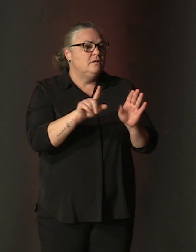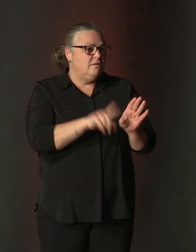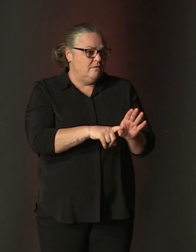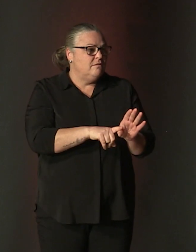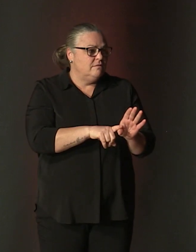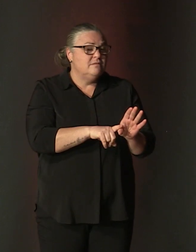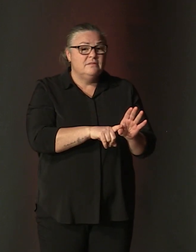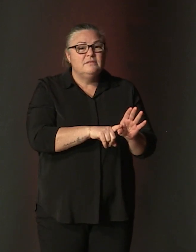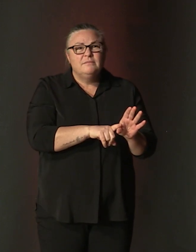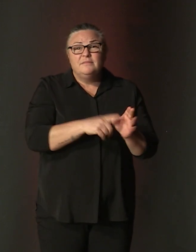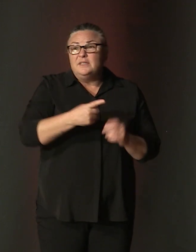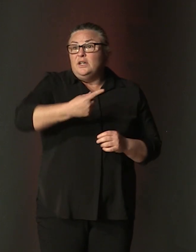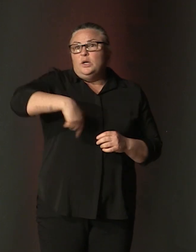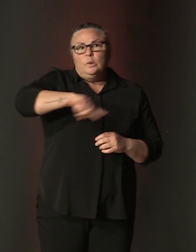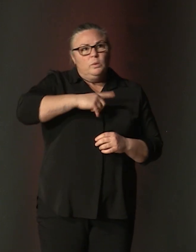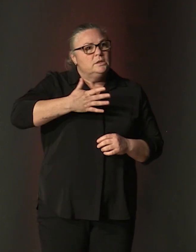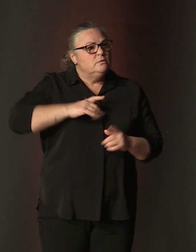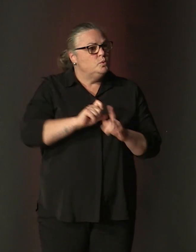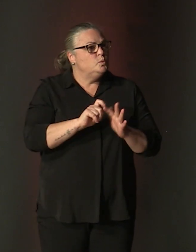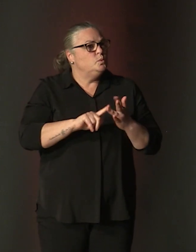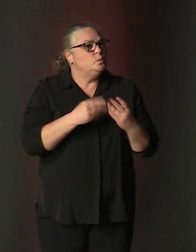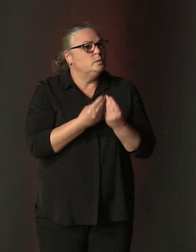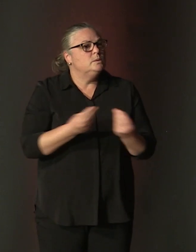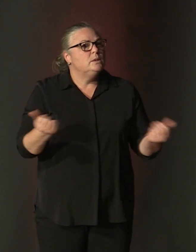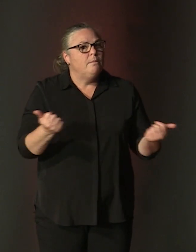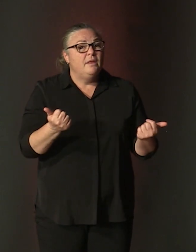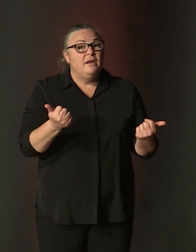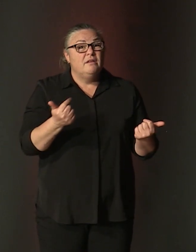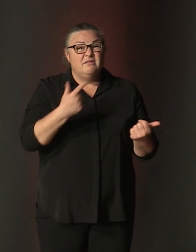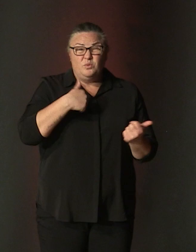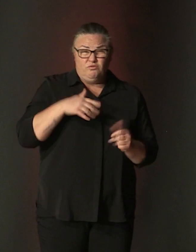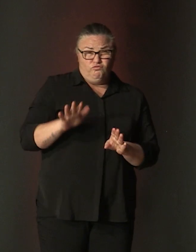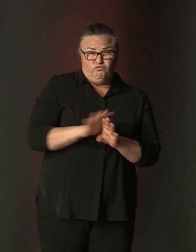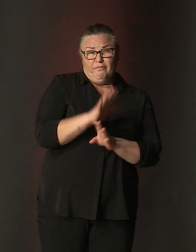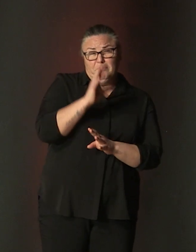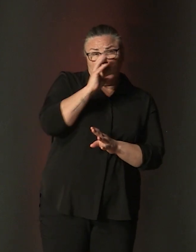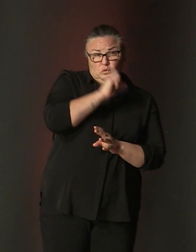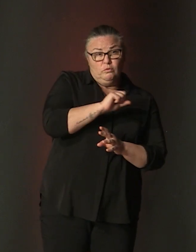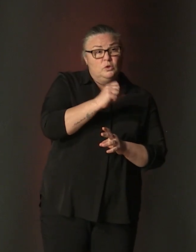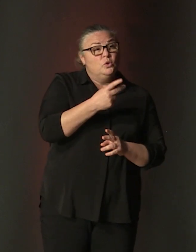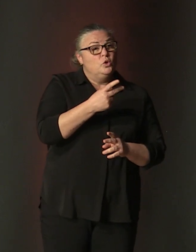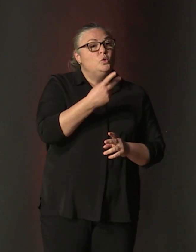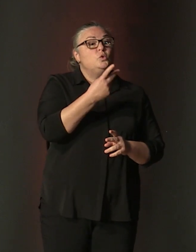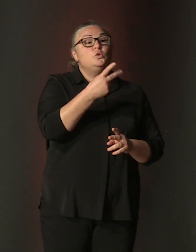it has been estimated that by the year 2050, which is not that far away, by the way,